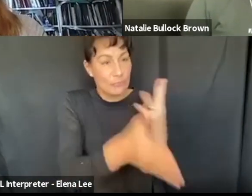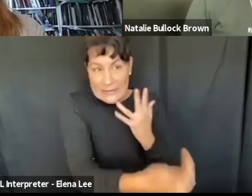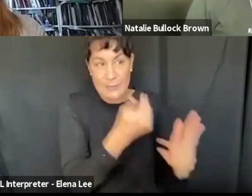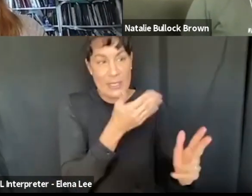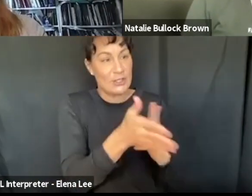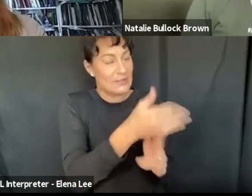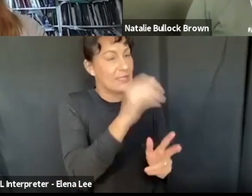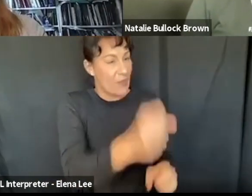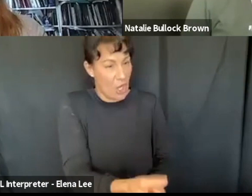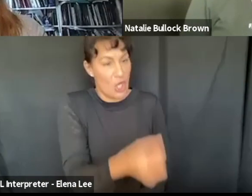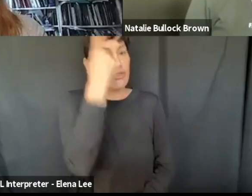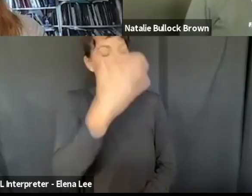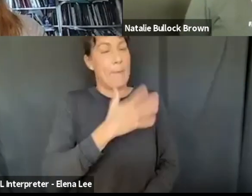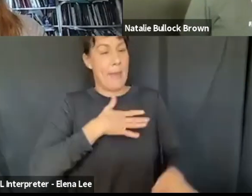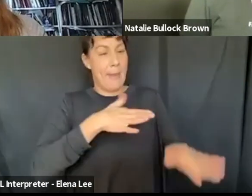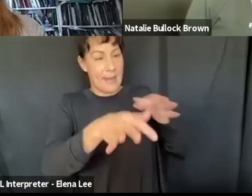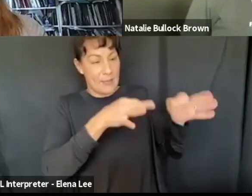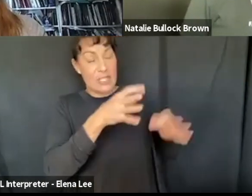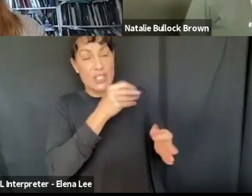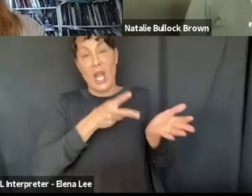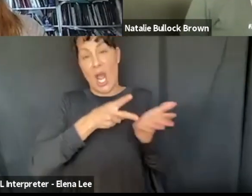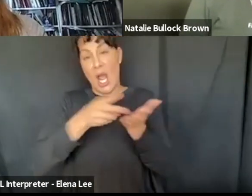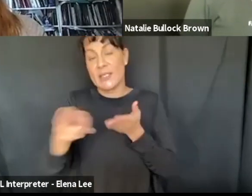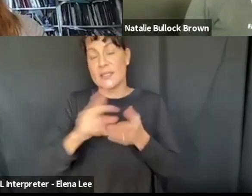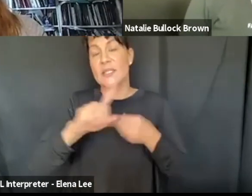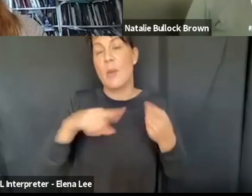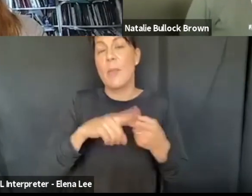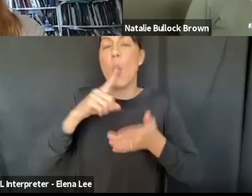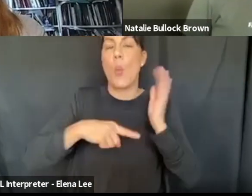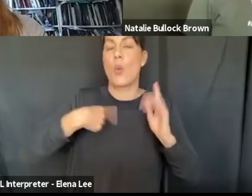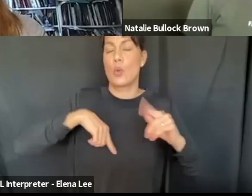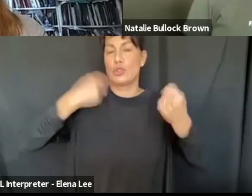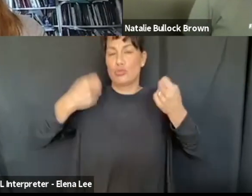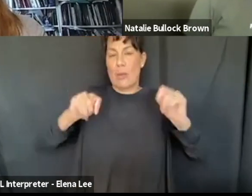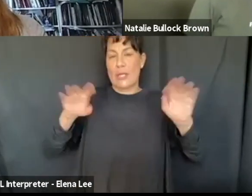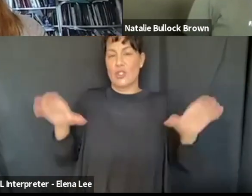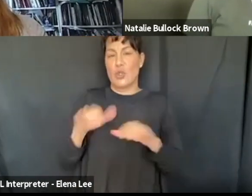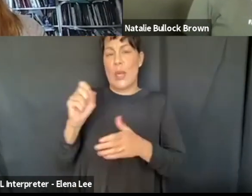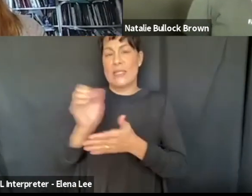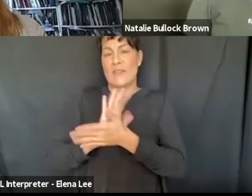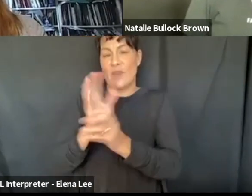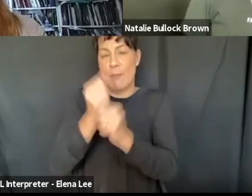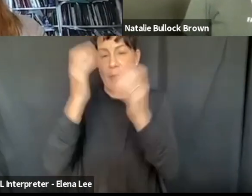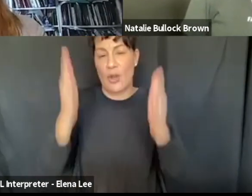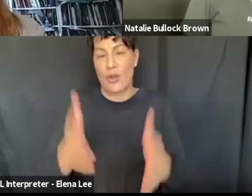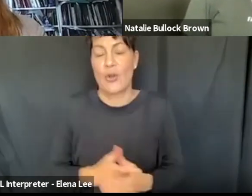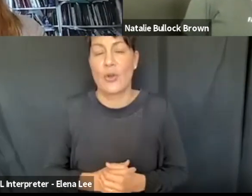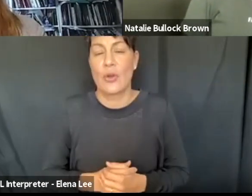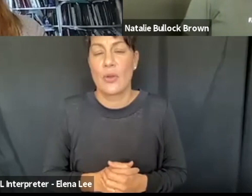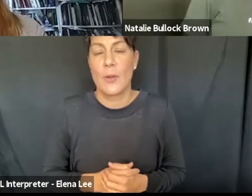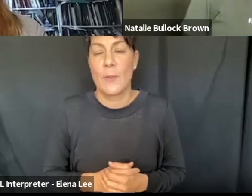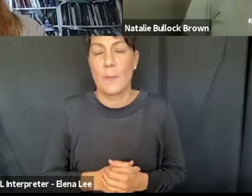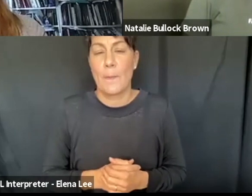and honest about what it is that we're trying to do. Because I think that's what's really upsetting.